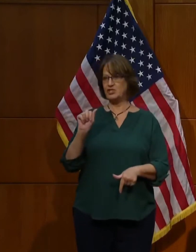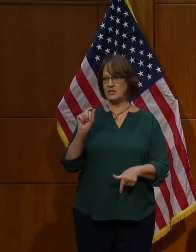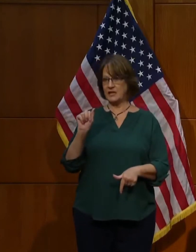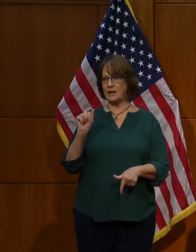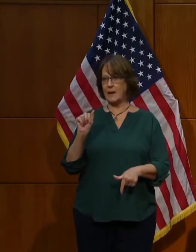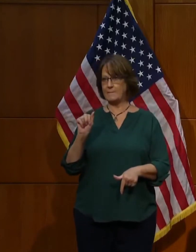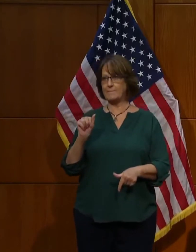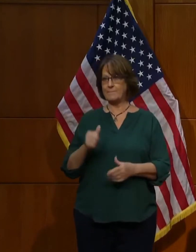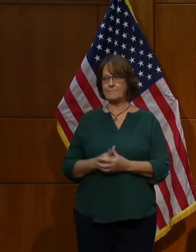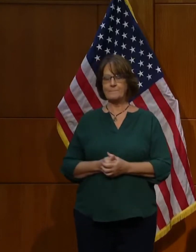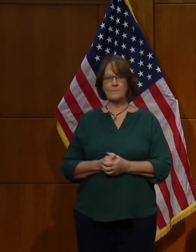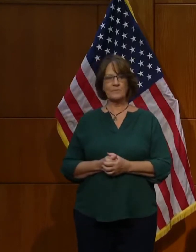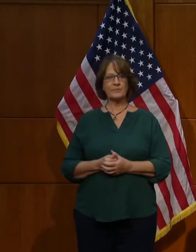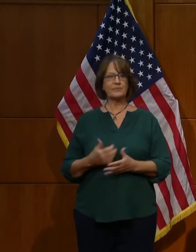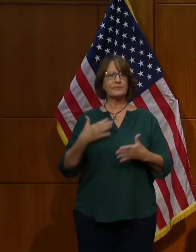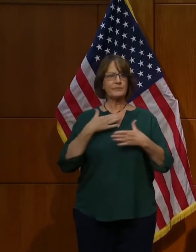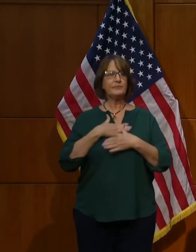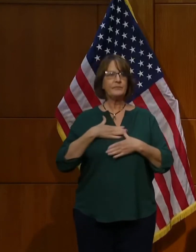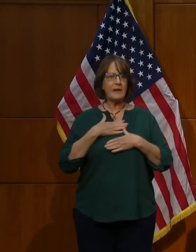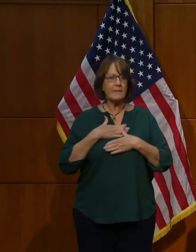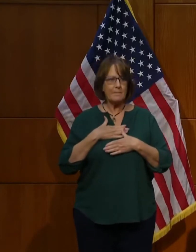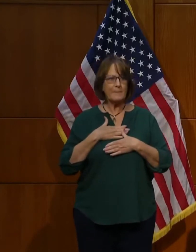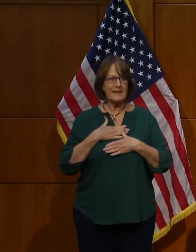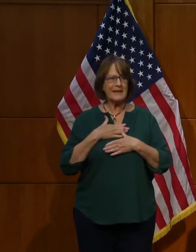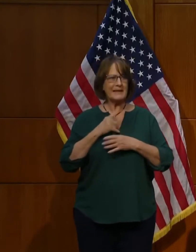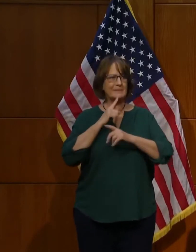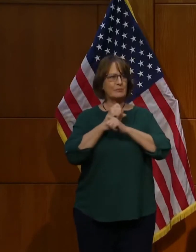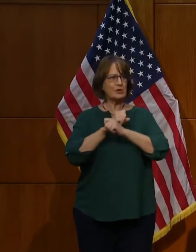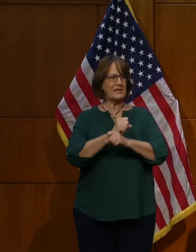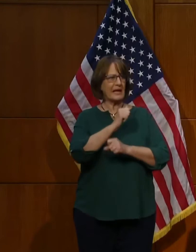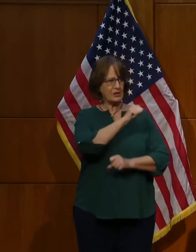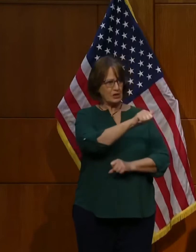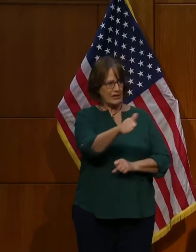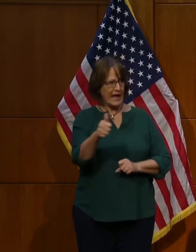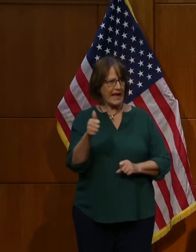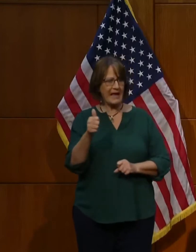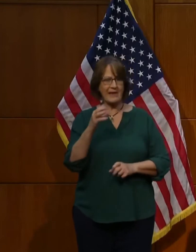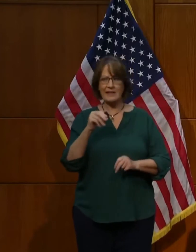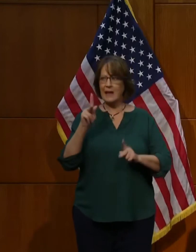Virginia. So please protect yourselves and the people around